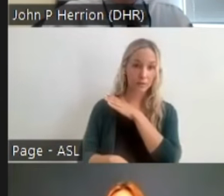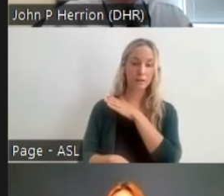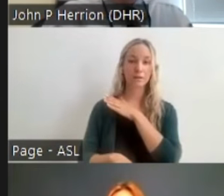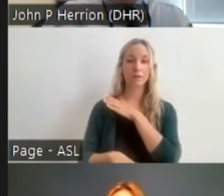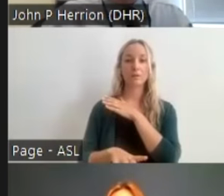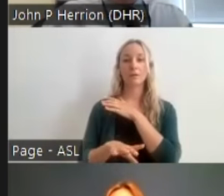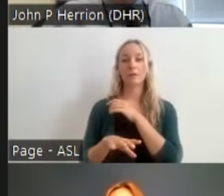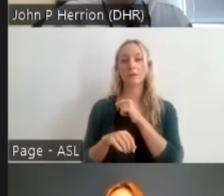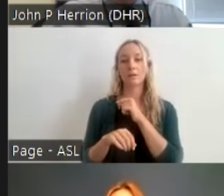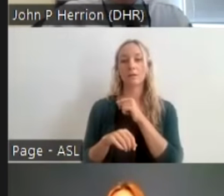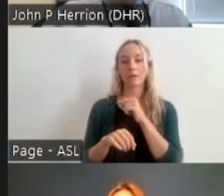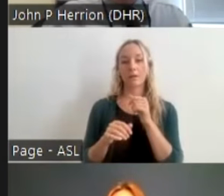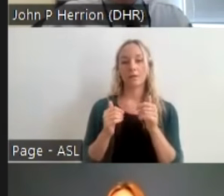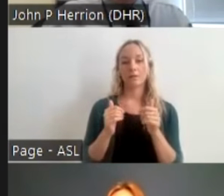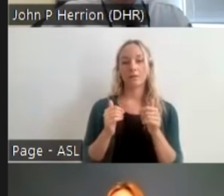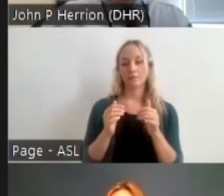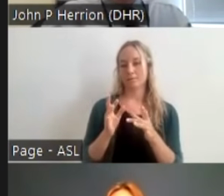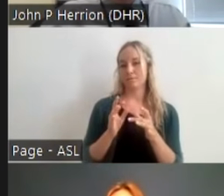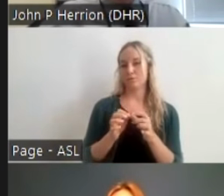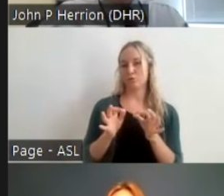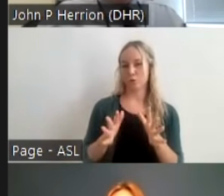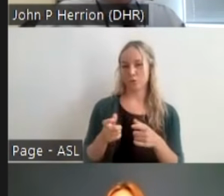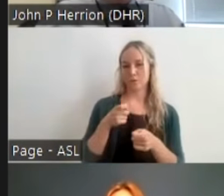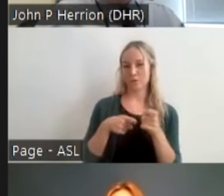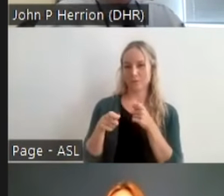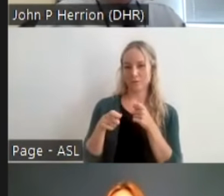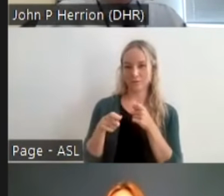disabilities act is compensatory damages are